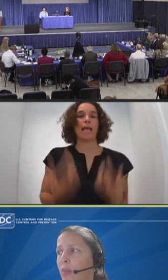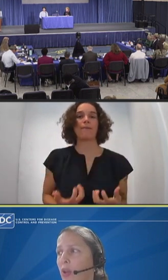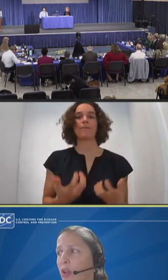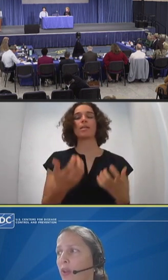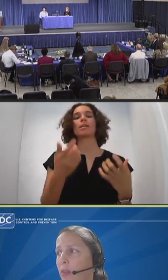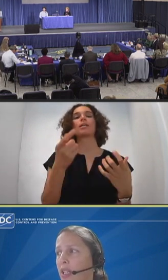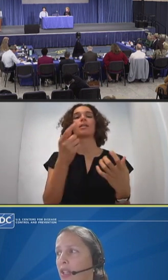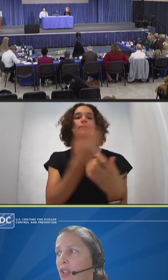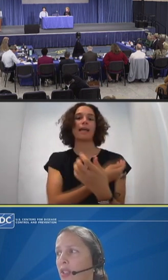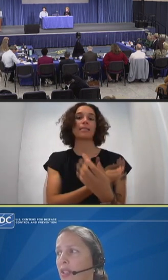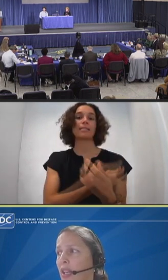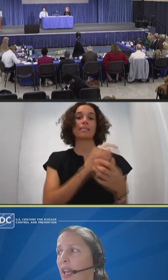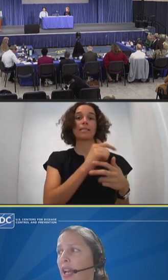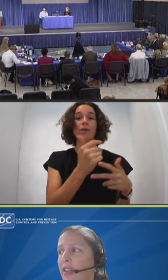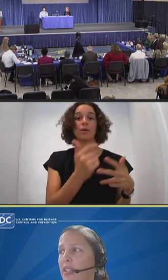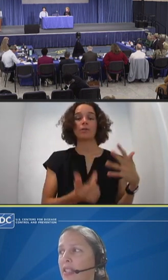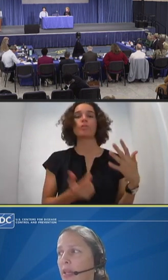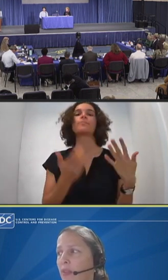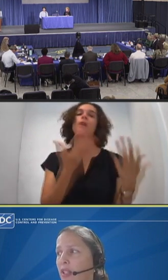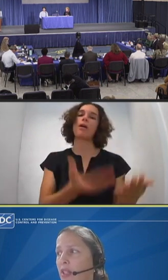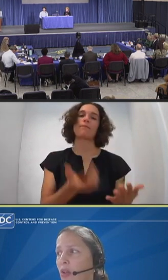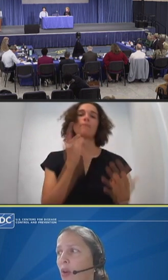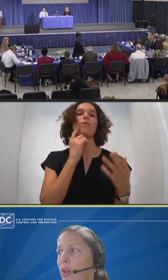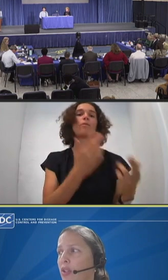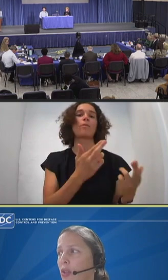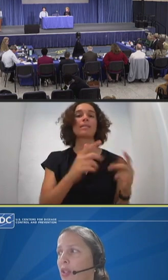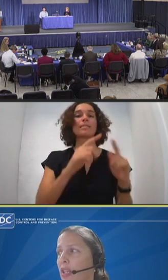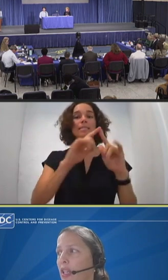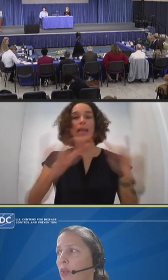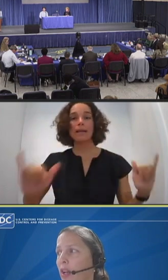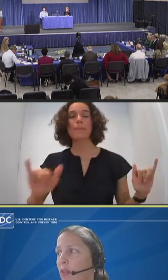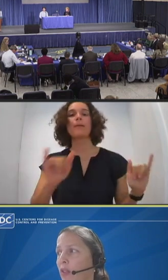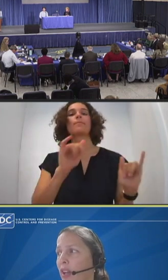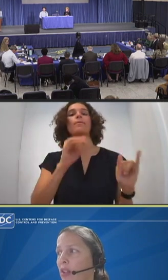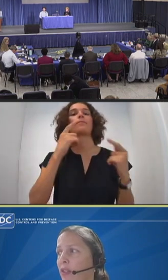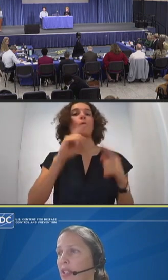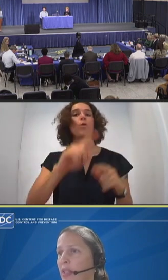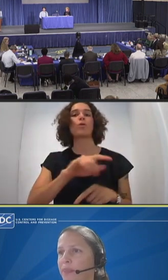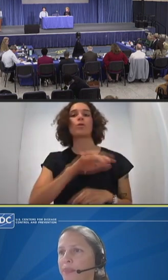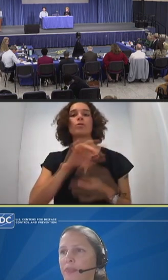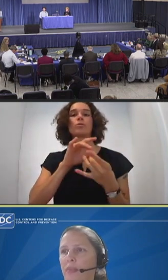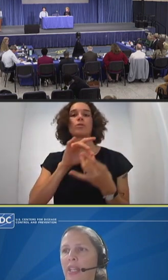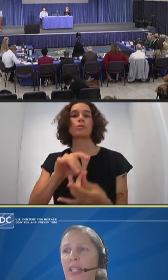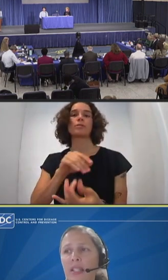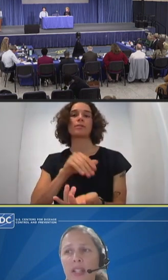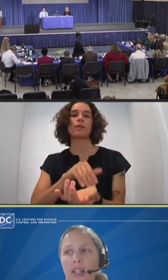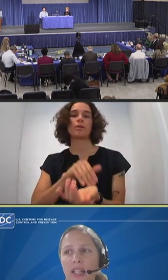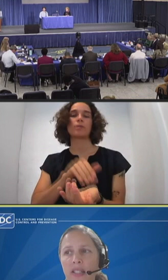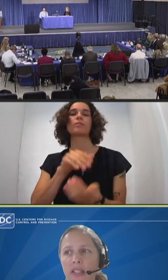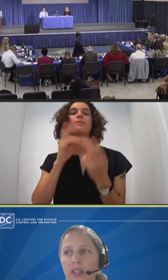per the recommendations, at the same visit or an associated provider visit. It is not necessary